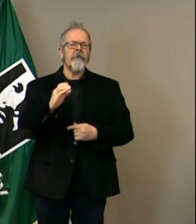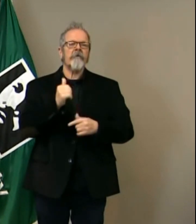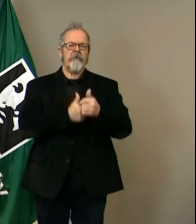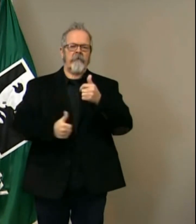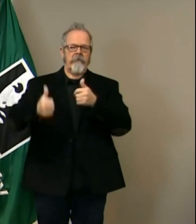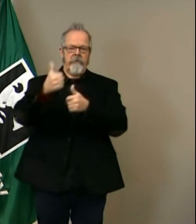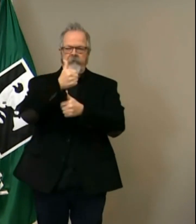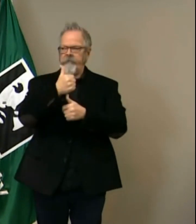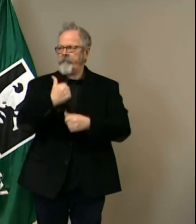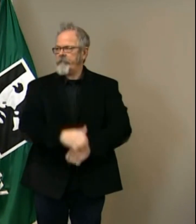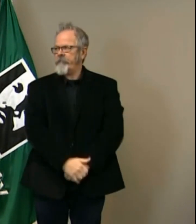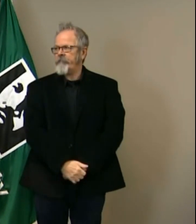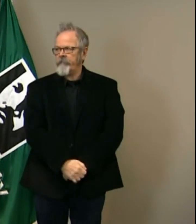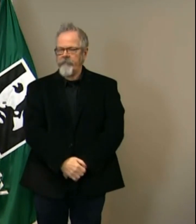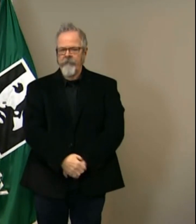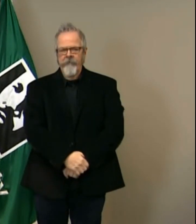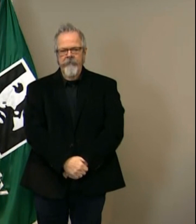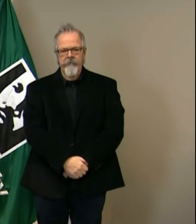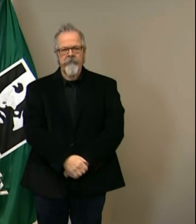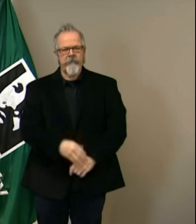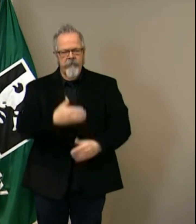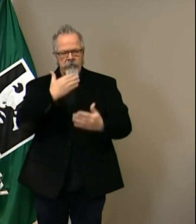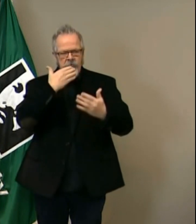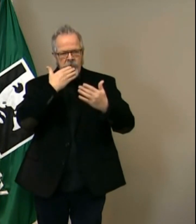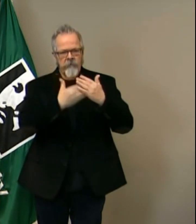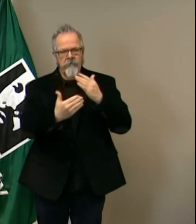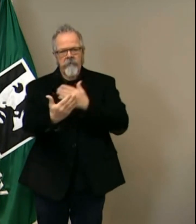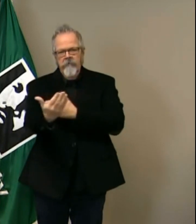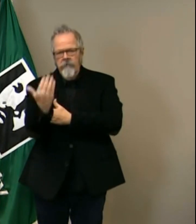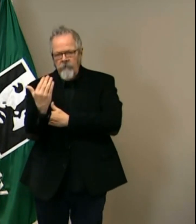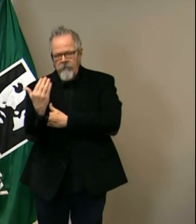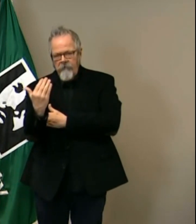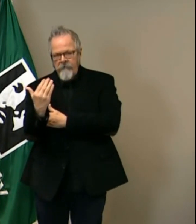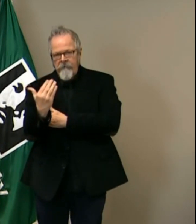changes and challenges and I'll remind you it was just a little over two weeks